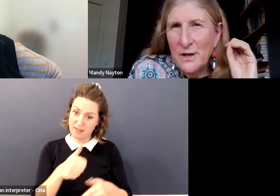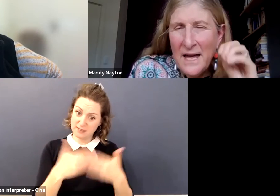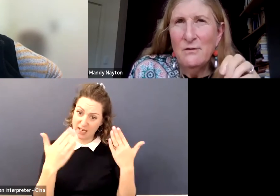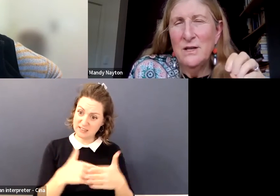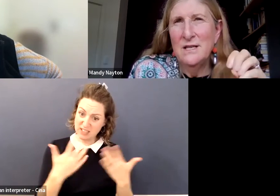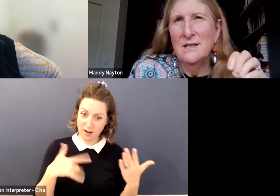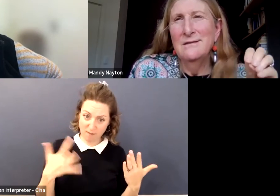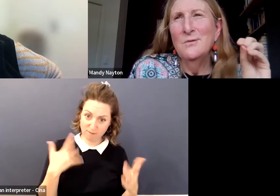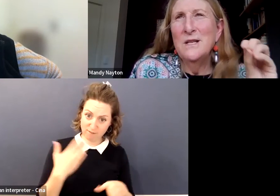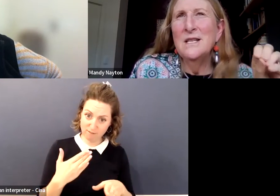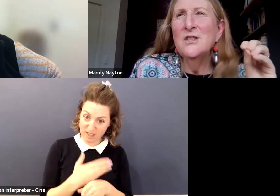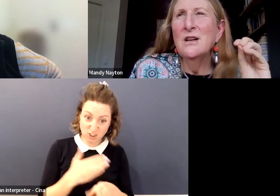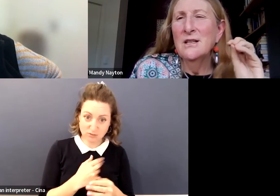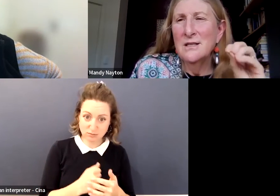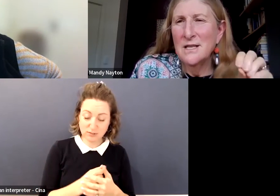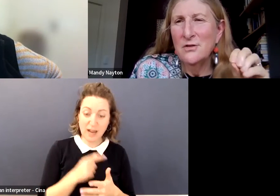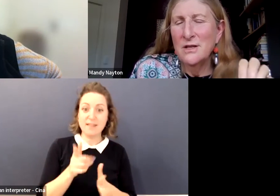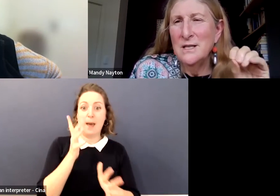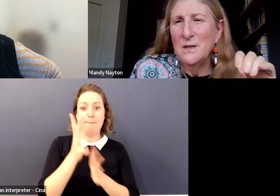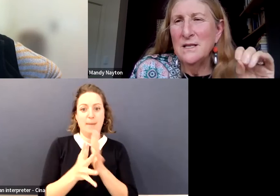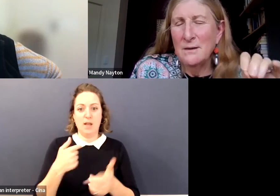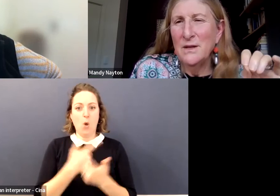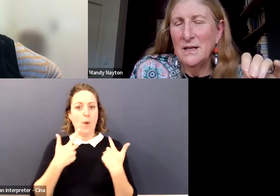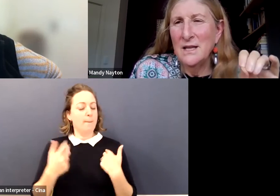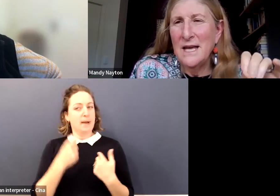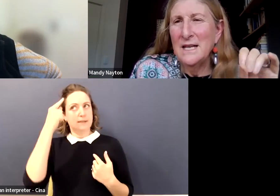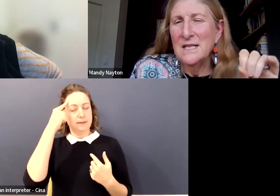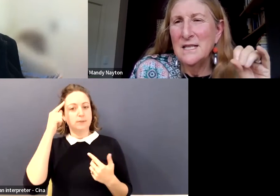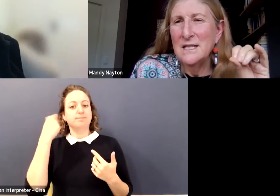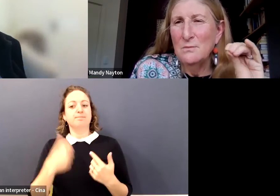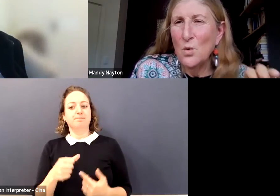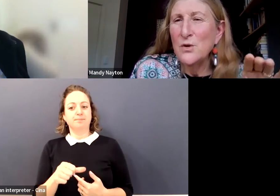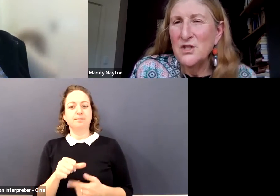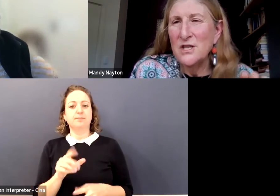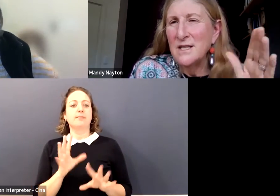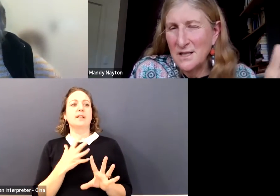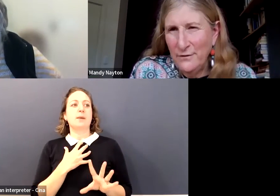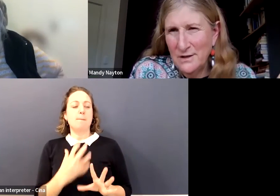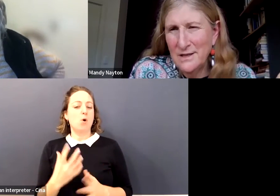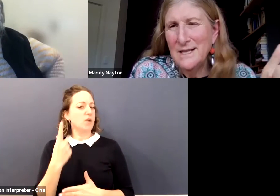For that reason, we need to consider it as being something that is more than just a difference.